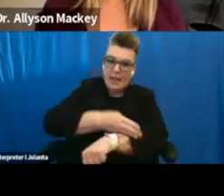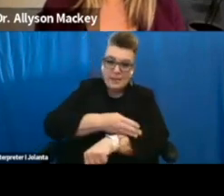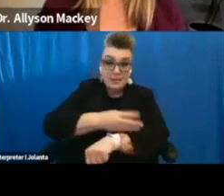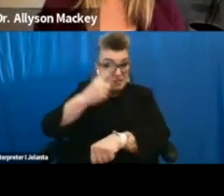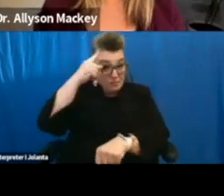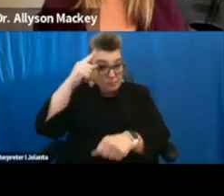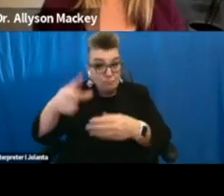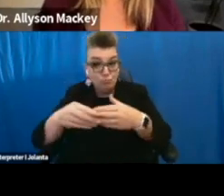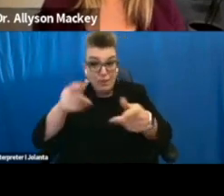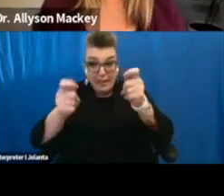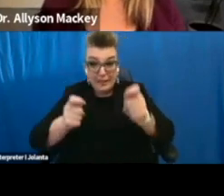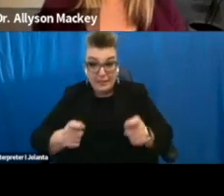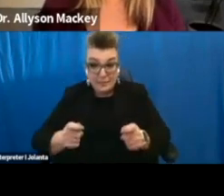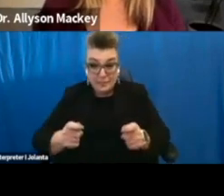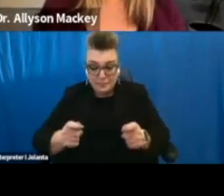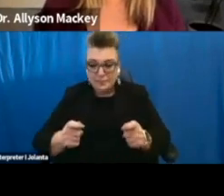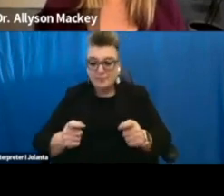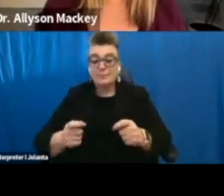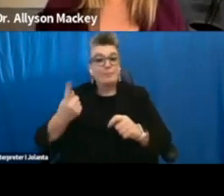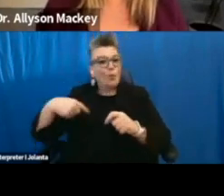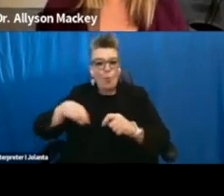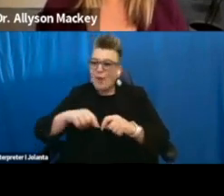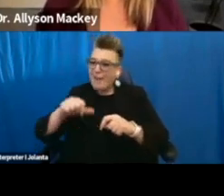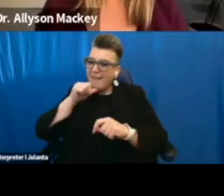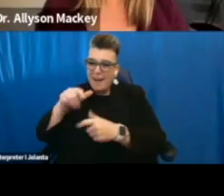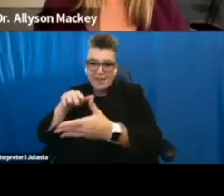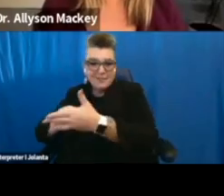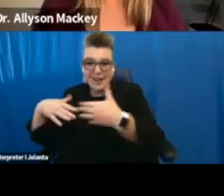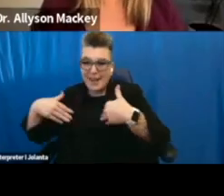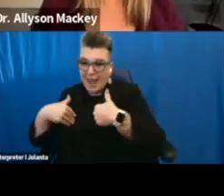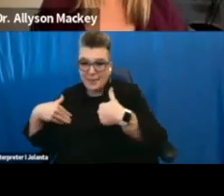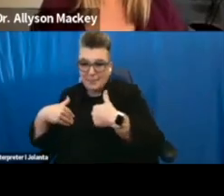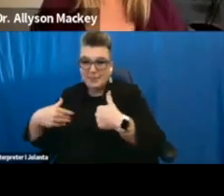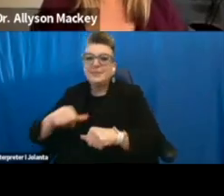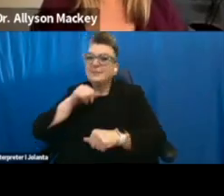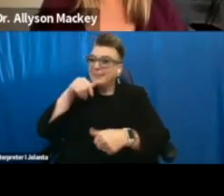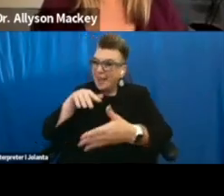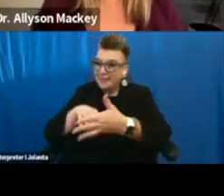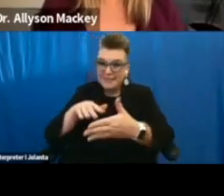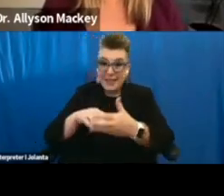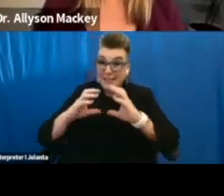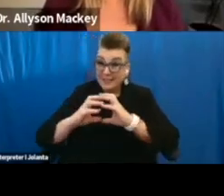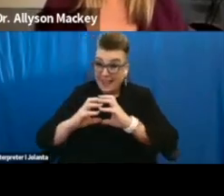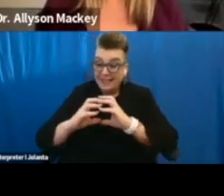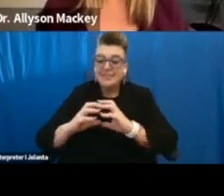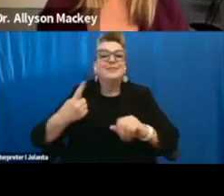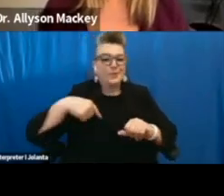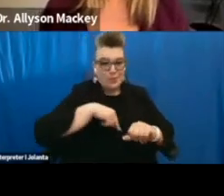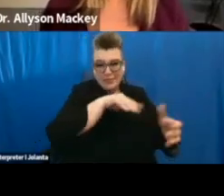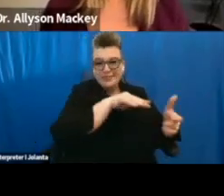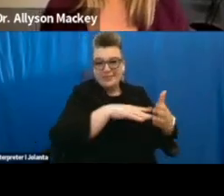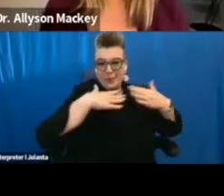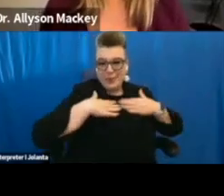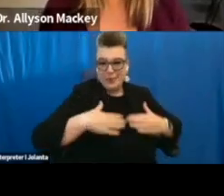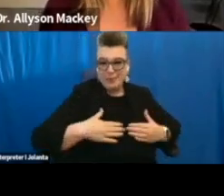we're studying humans and so we are relying not on studying cells but on MRI and we scan